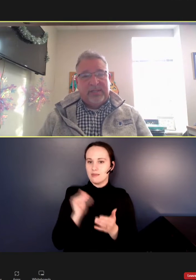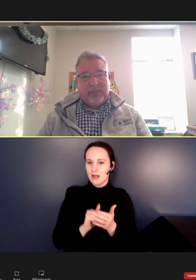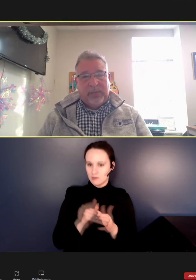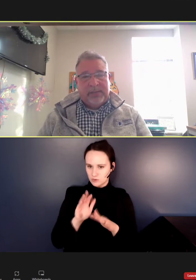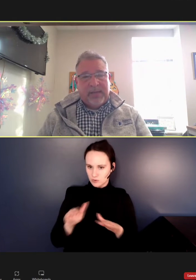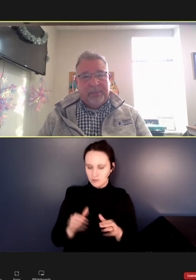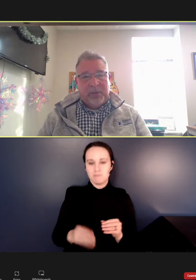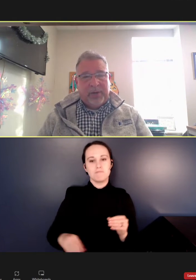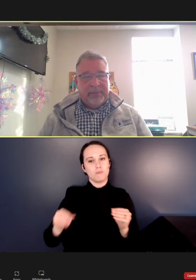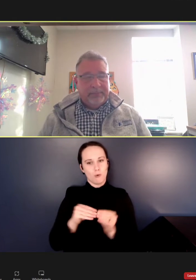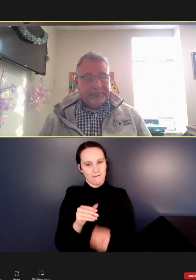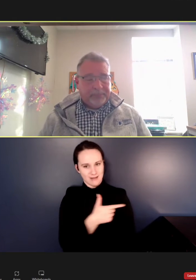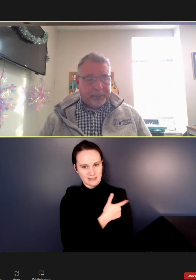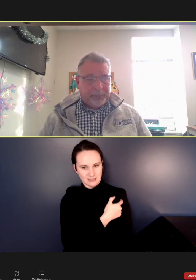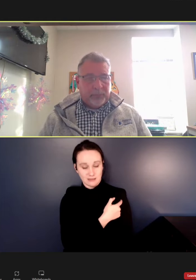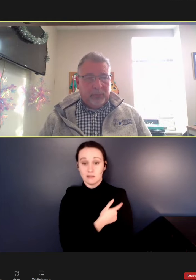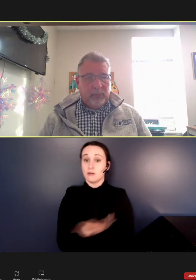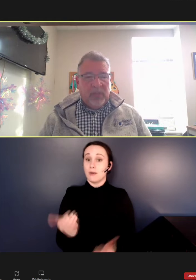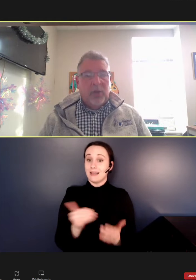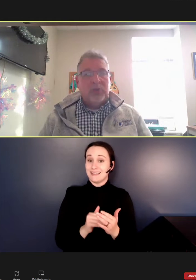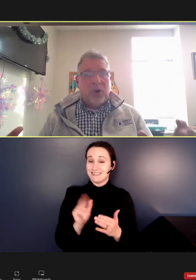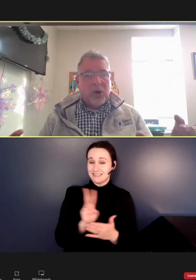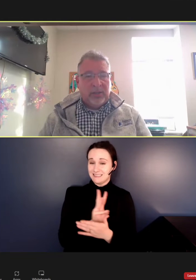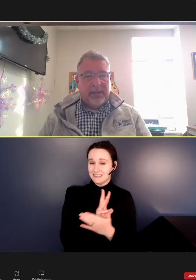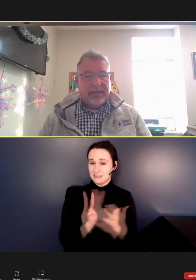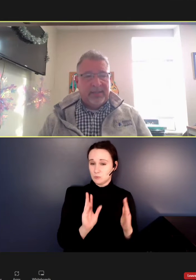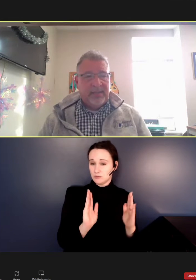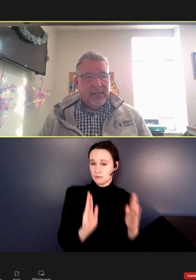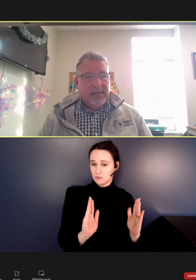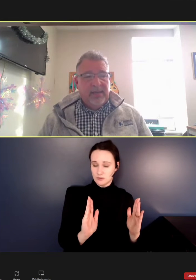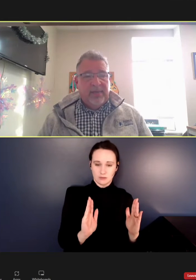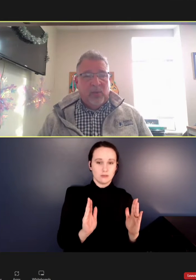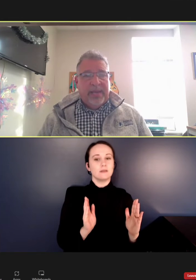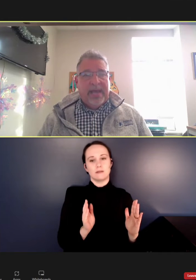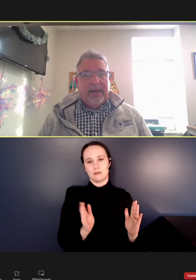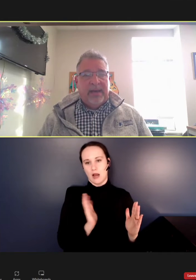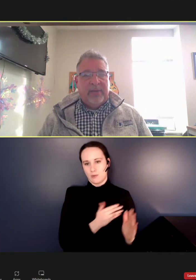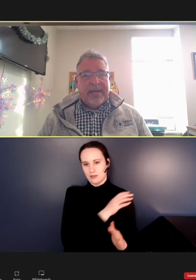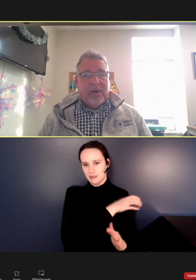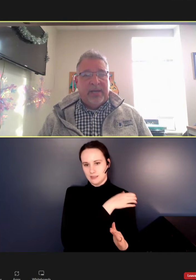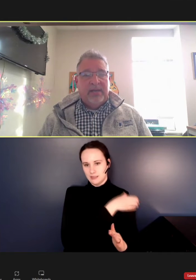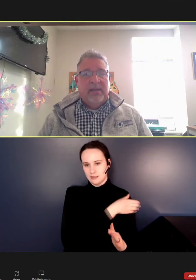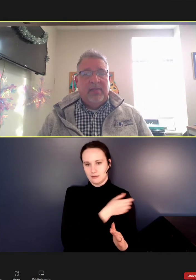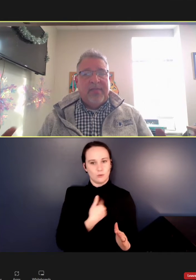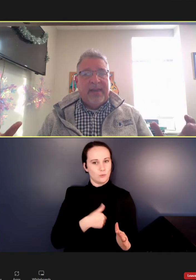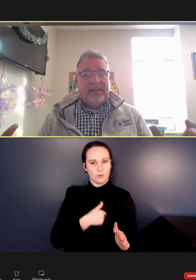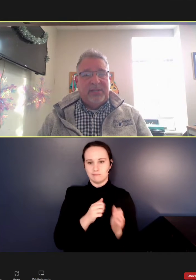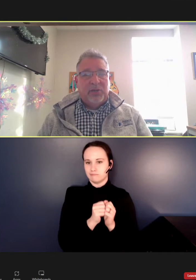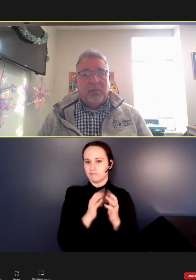six-week time period, those were our clinics that we had in every county. That additional